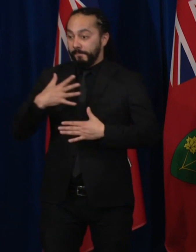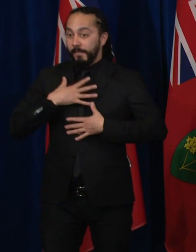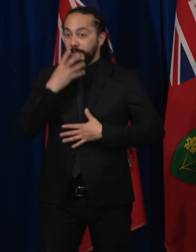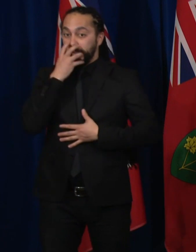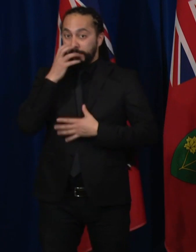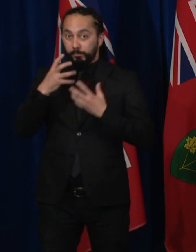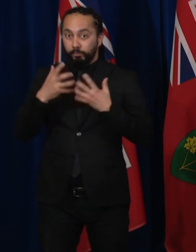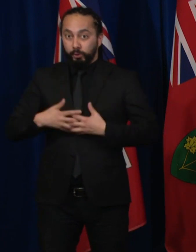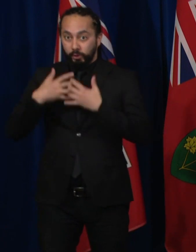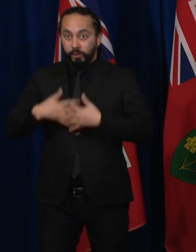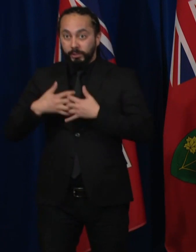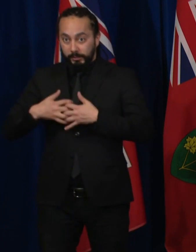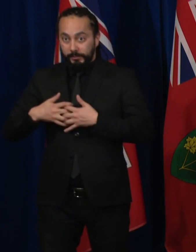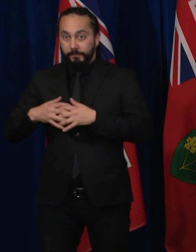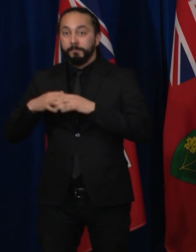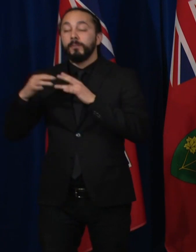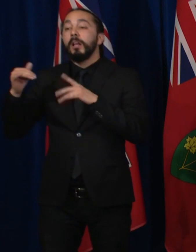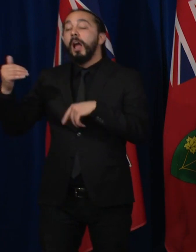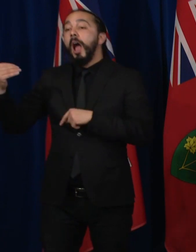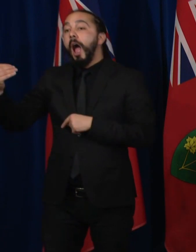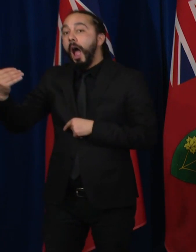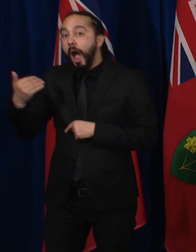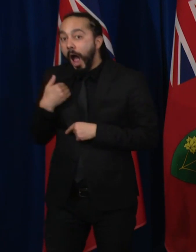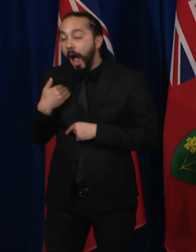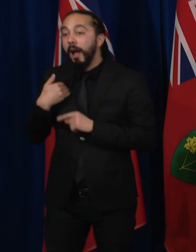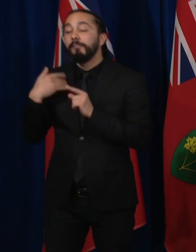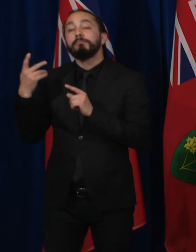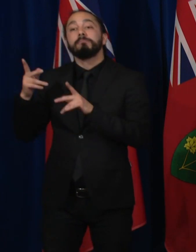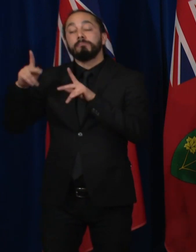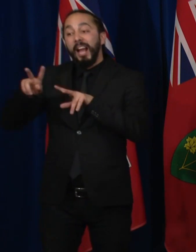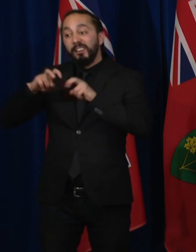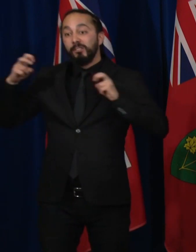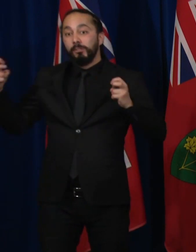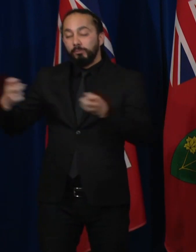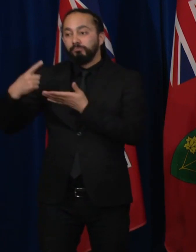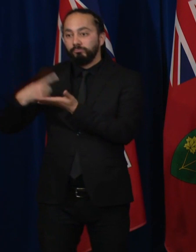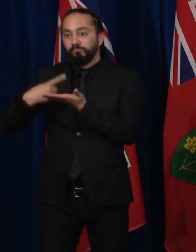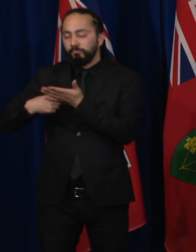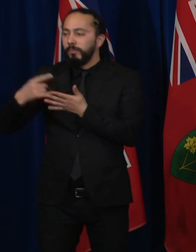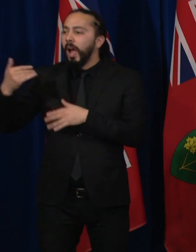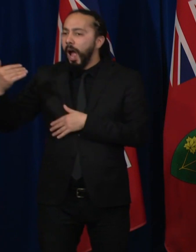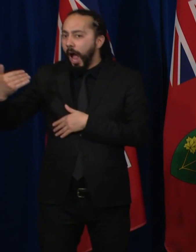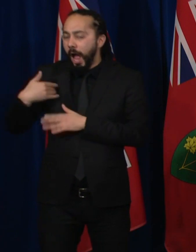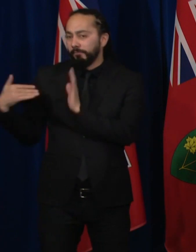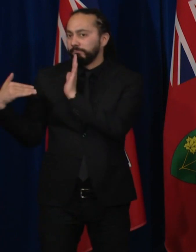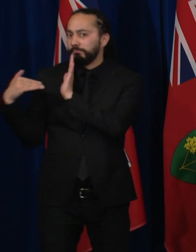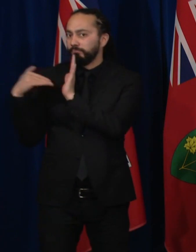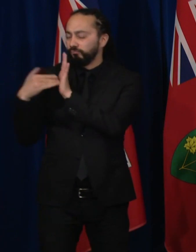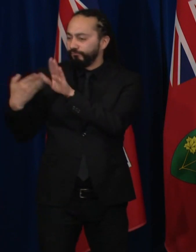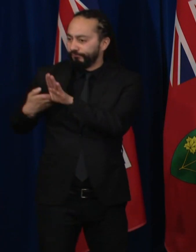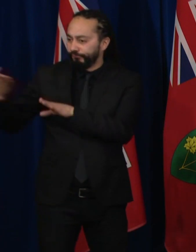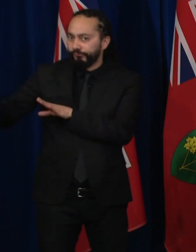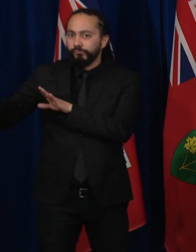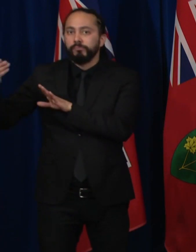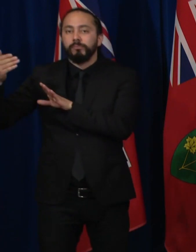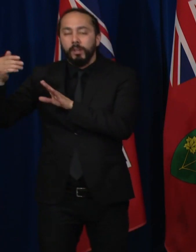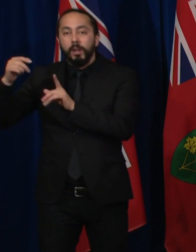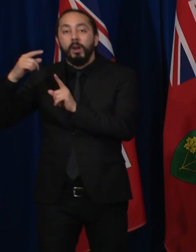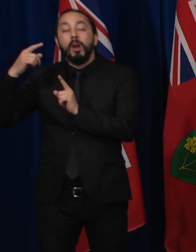ethicist that is at the command table. We are building out an eth ethical framework. Any physicians who have any questions right now or in the